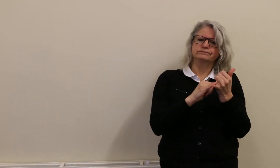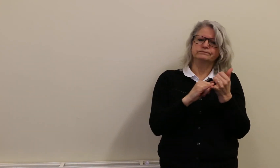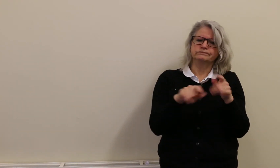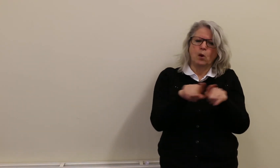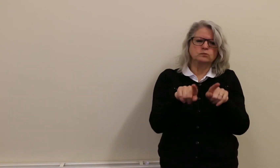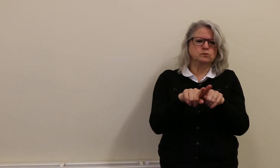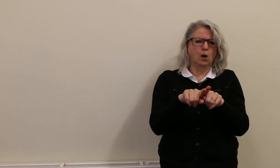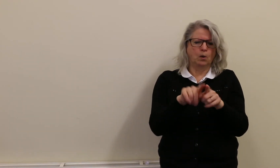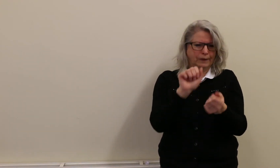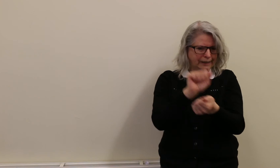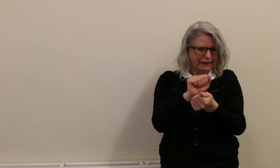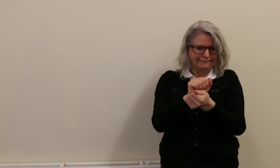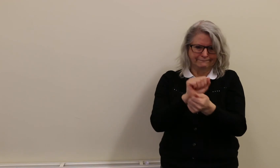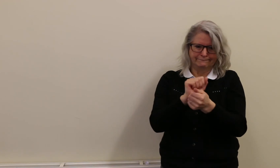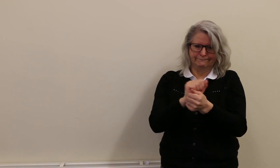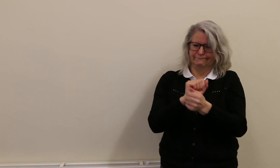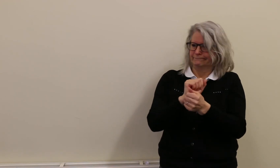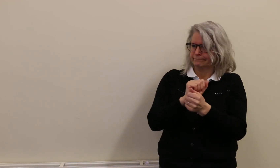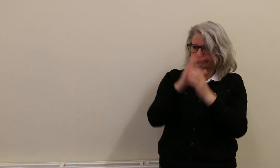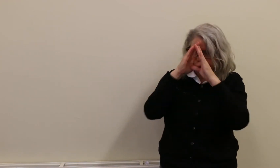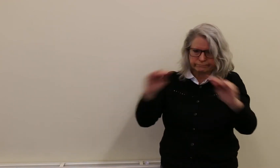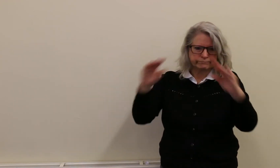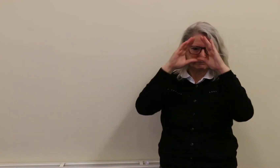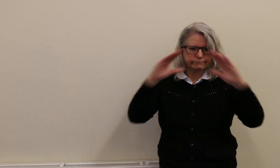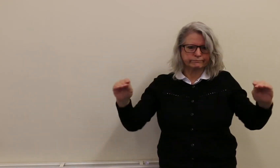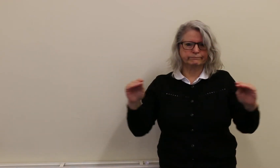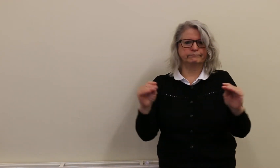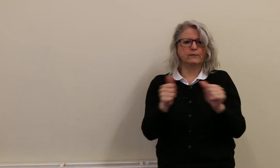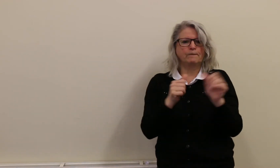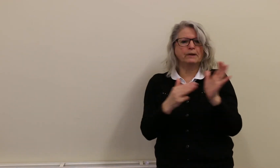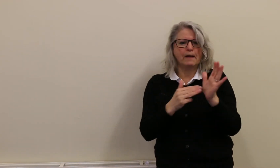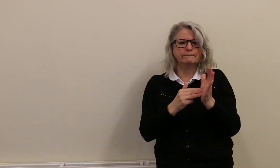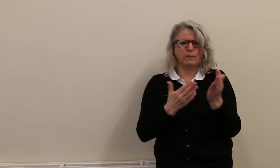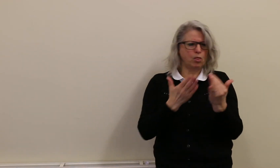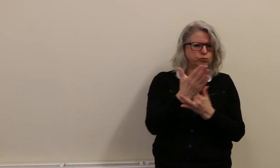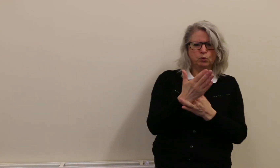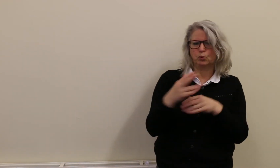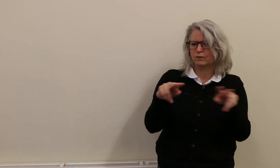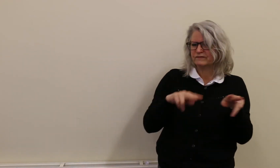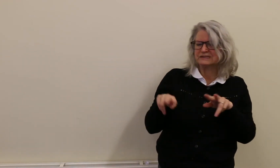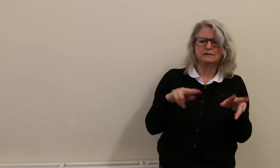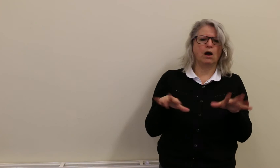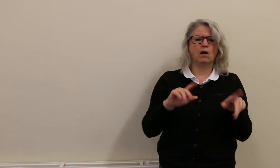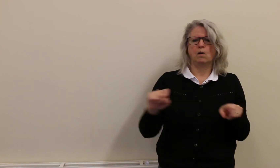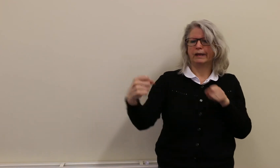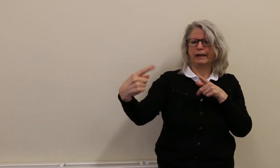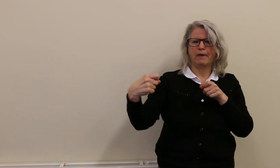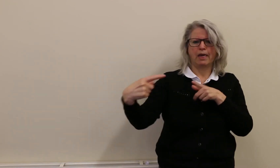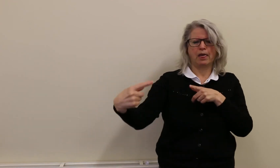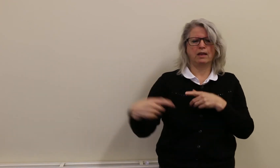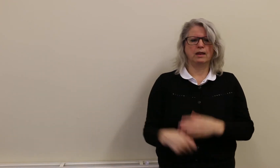and NDS will also ensure that you're kept up to date through videos and emails.